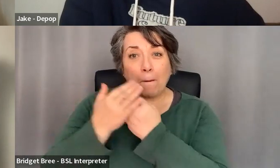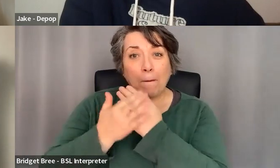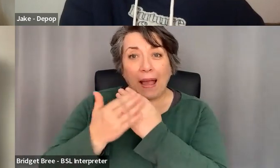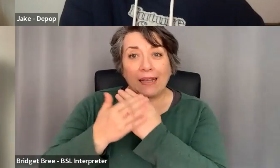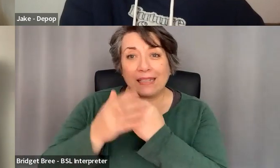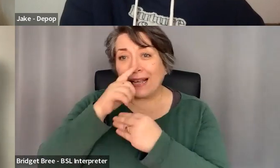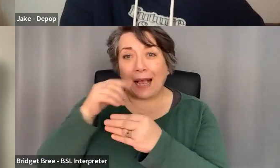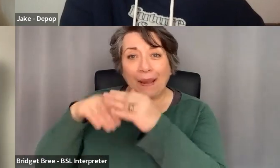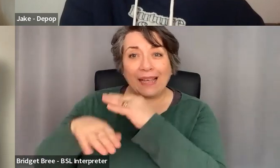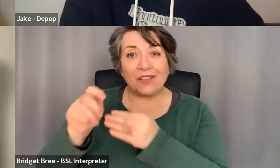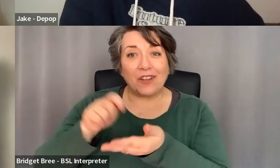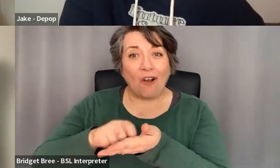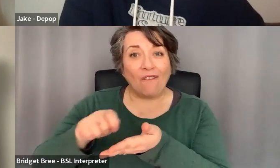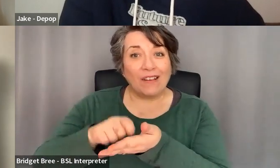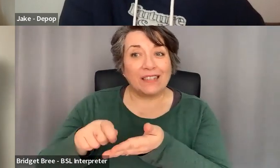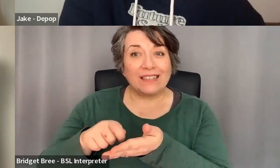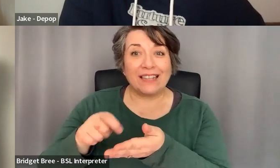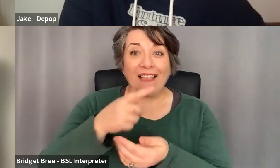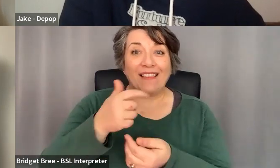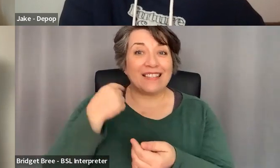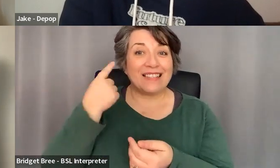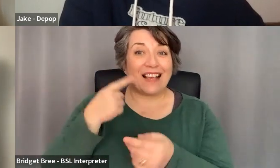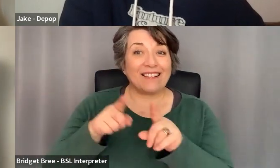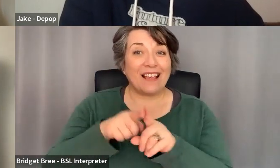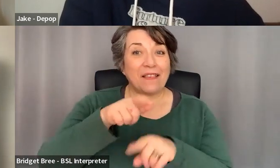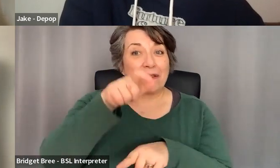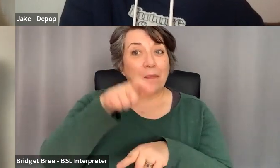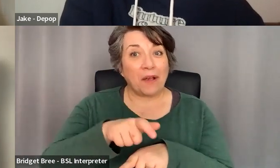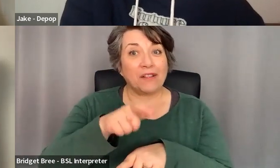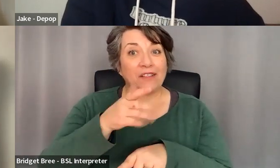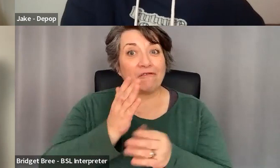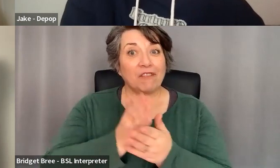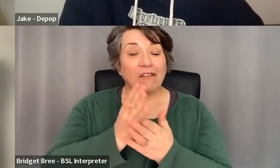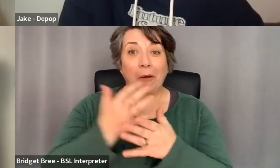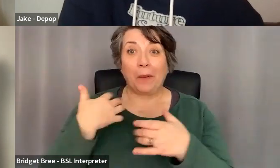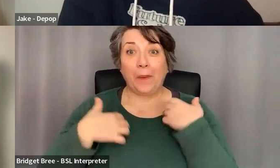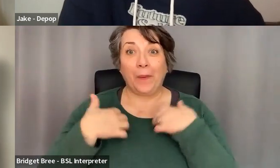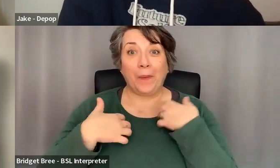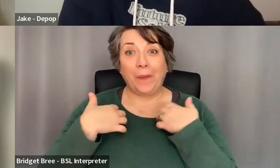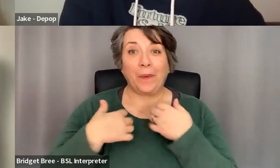That sounds like sounds like this person's really really taken on board, and is really